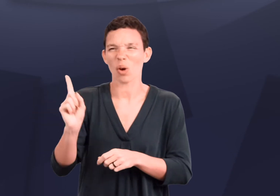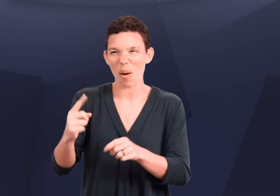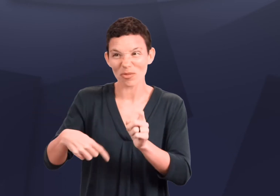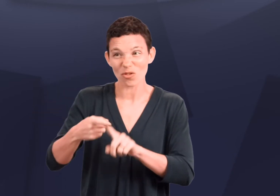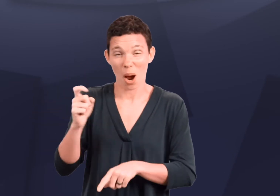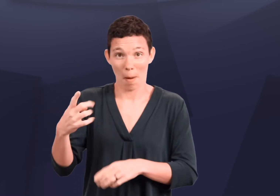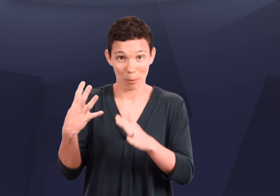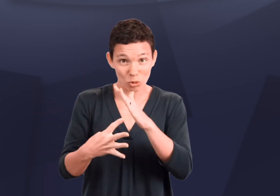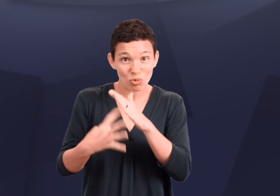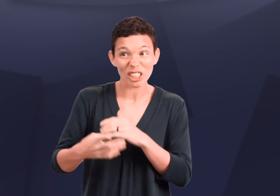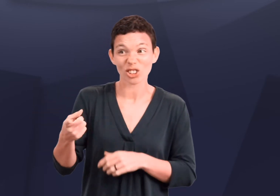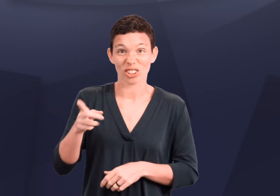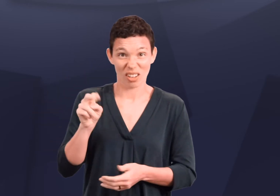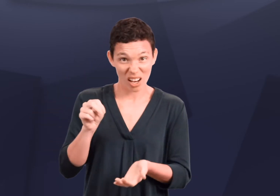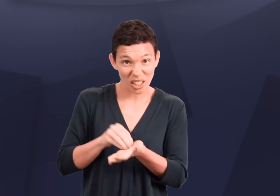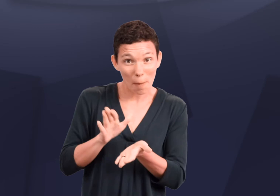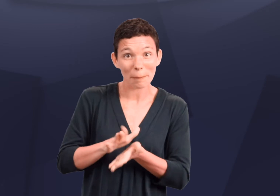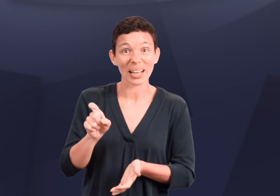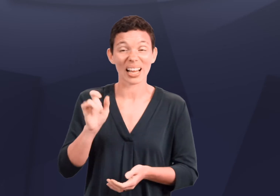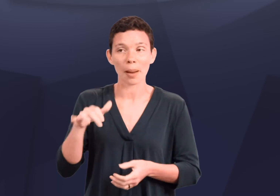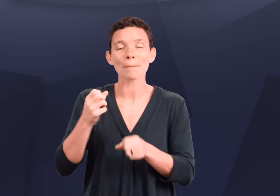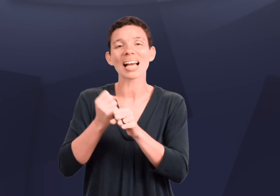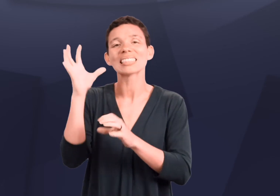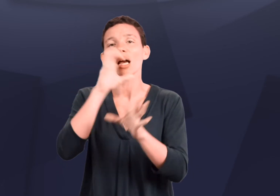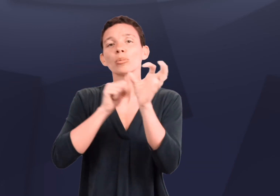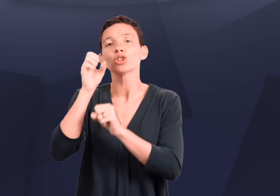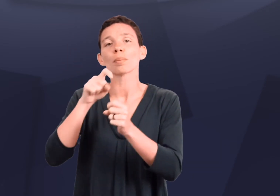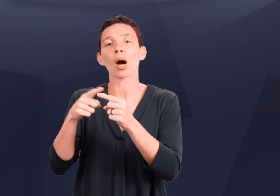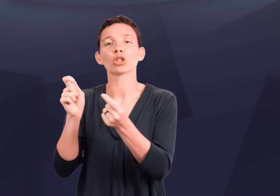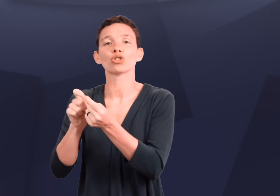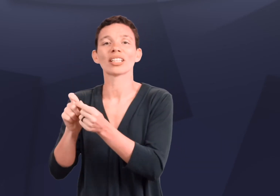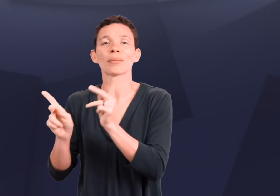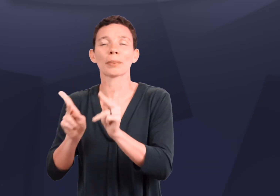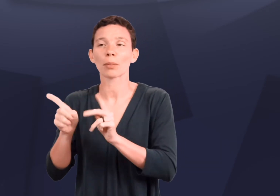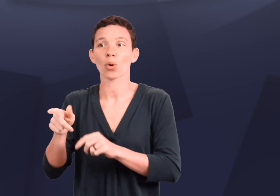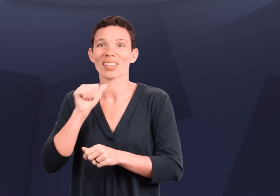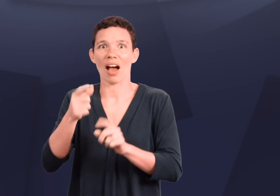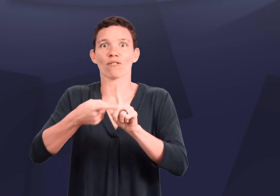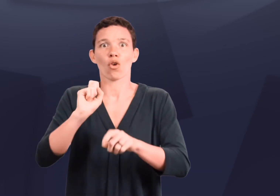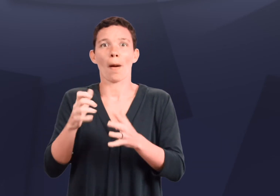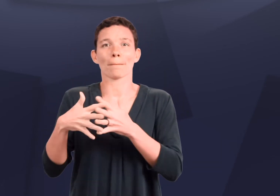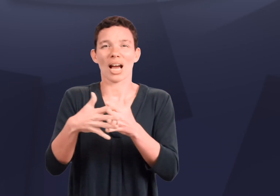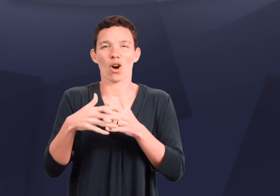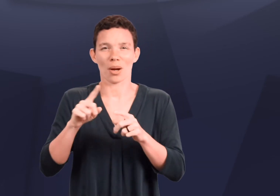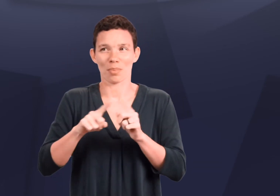Many children who are also biracial or multiracial receive this microaggressive comment often.